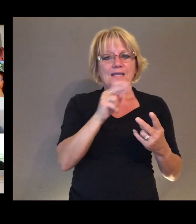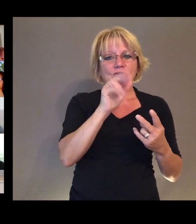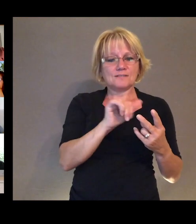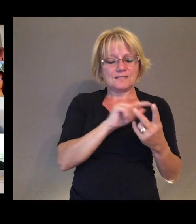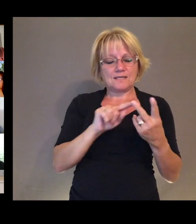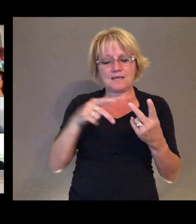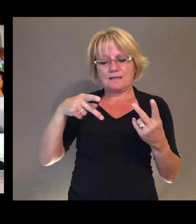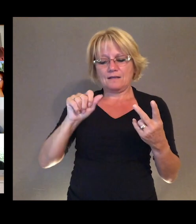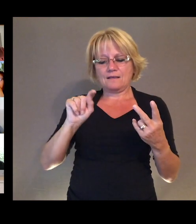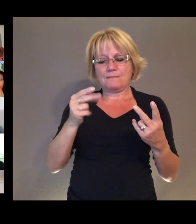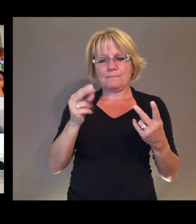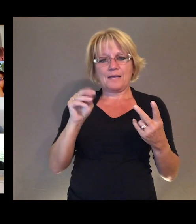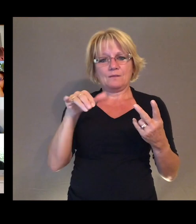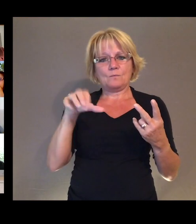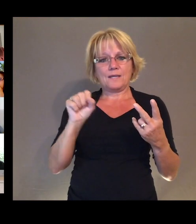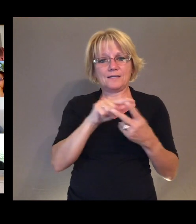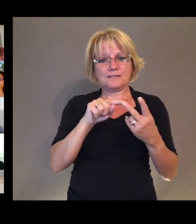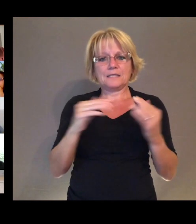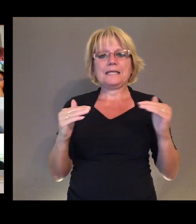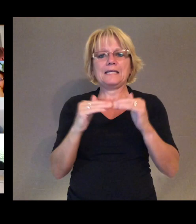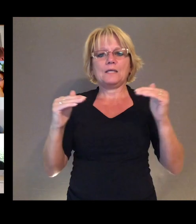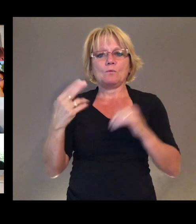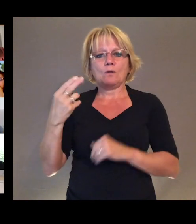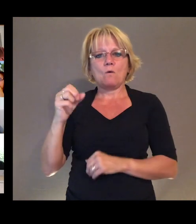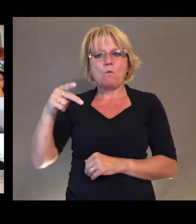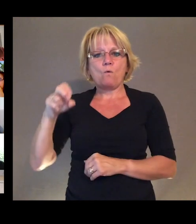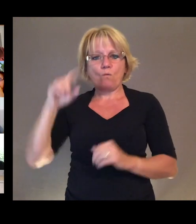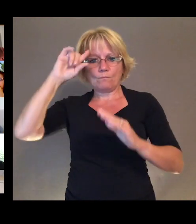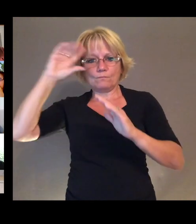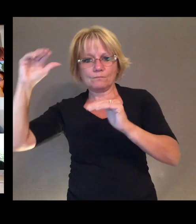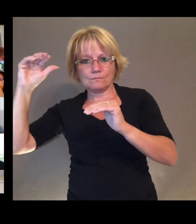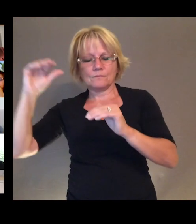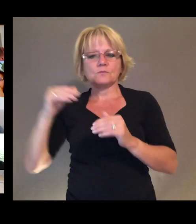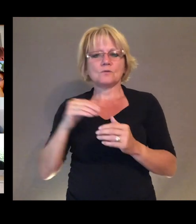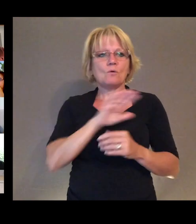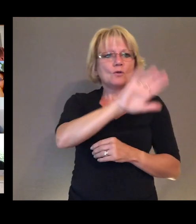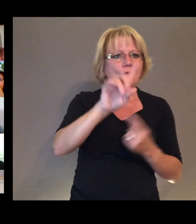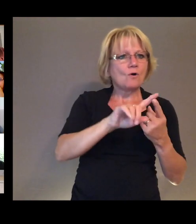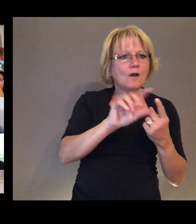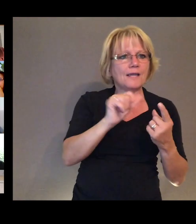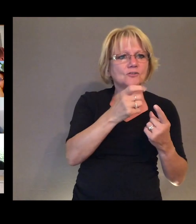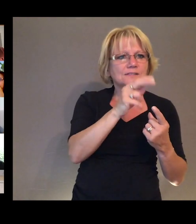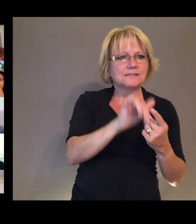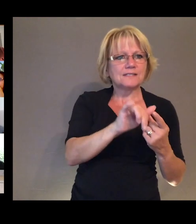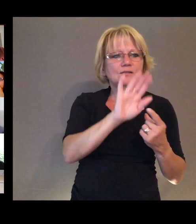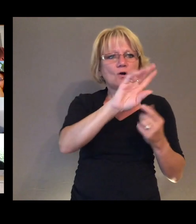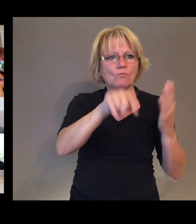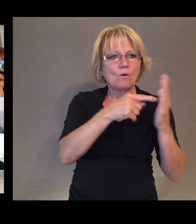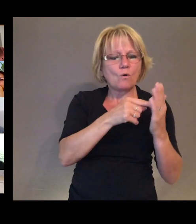So where what's your agency, what's your role? What pathways do you work for for change? And then, you know, how do you get about doing that work?